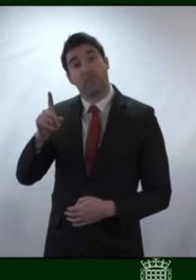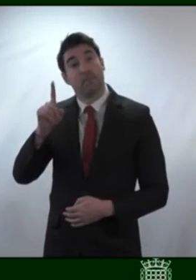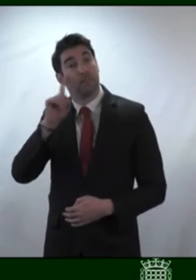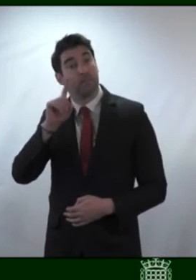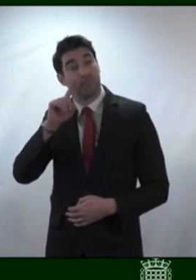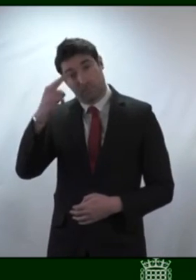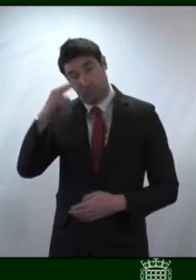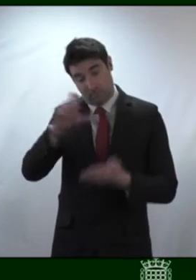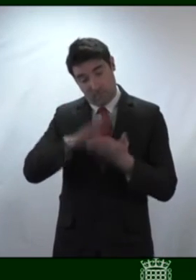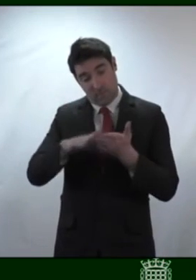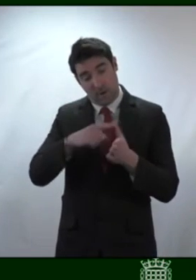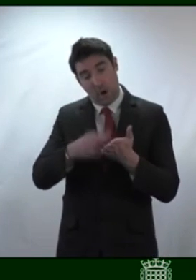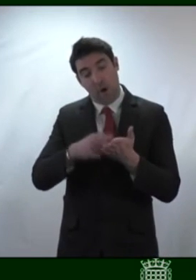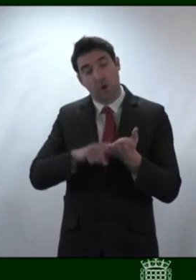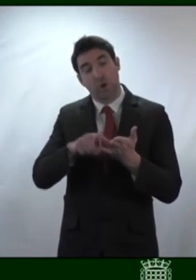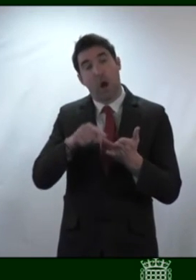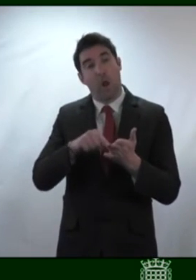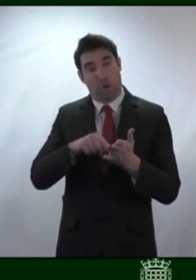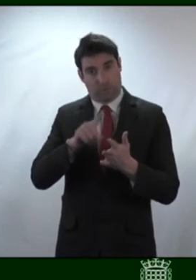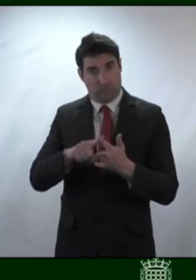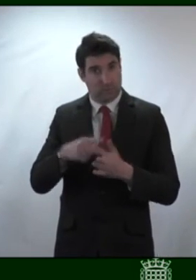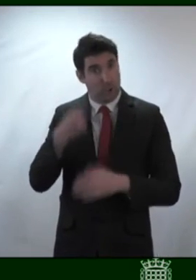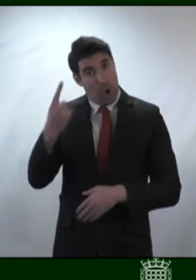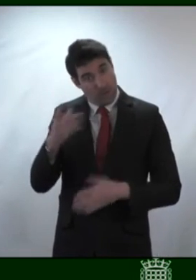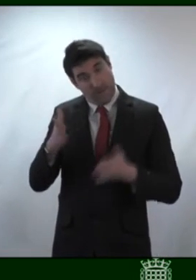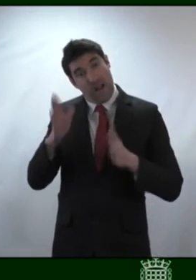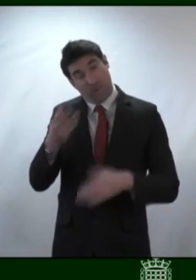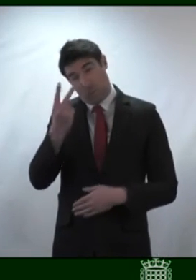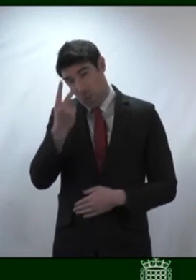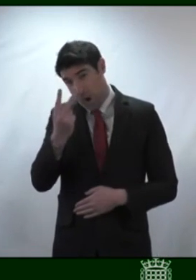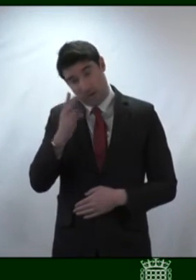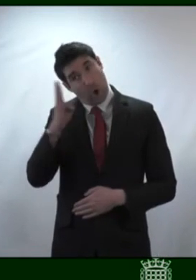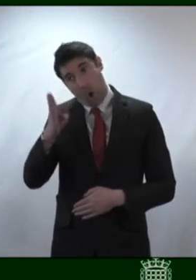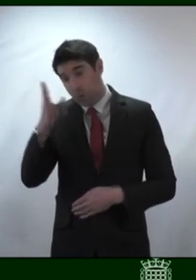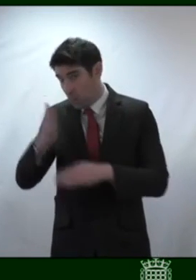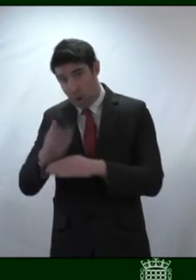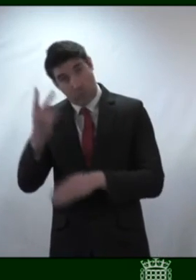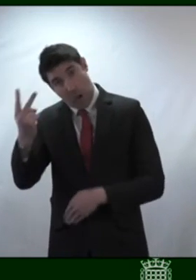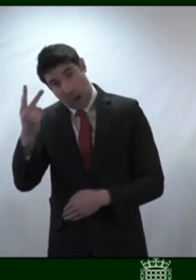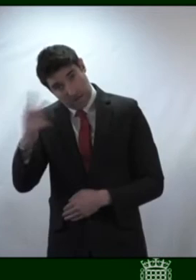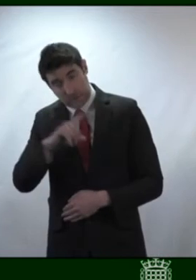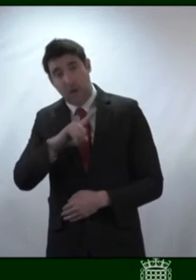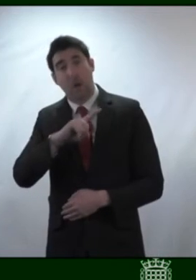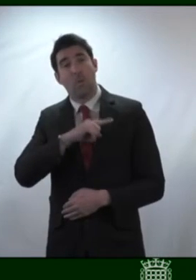class self-isolating. She has been told that, because it is her son who is self-isolating,